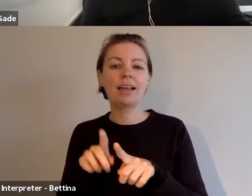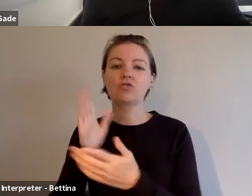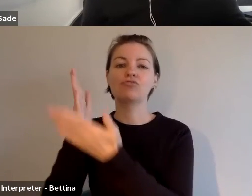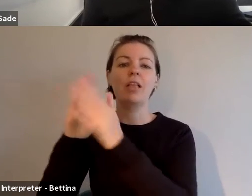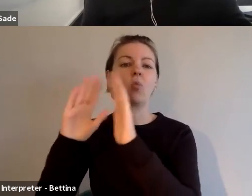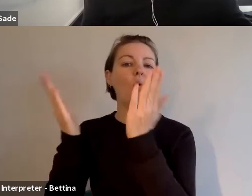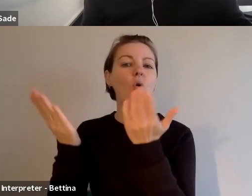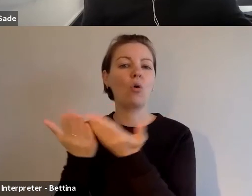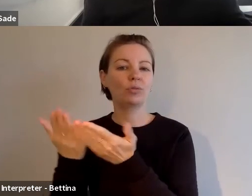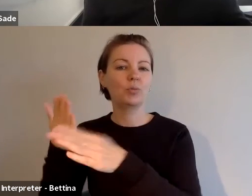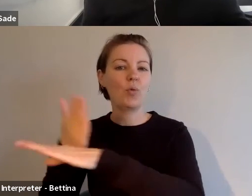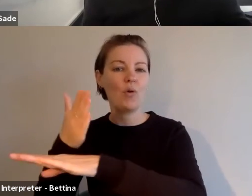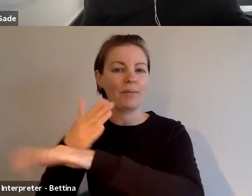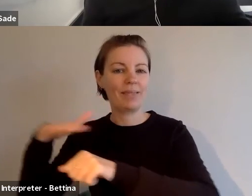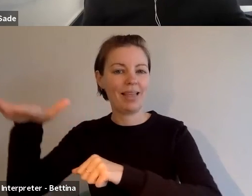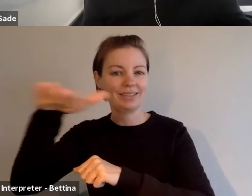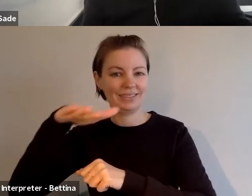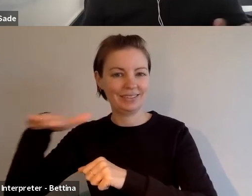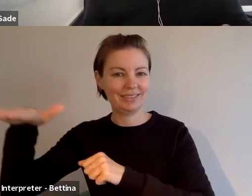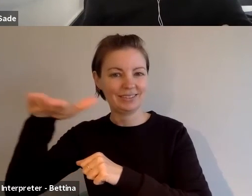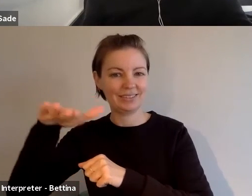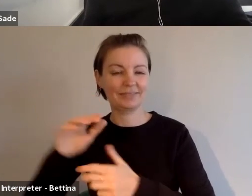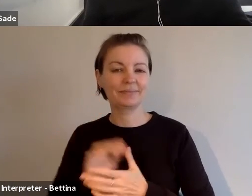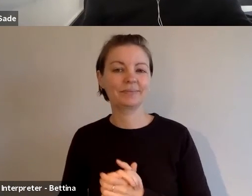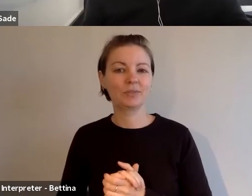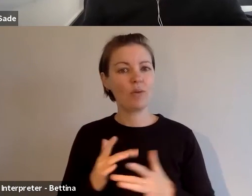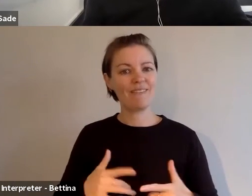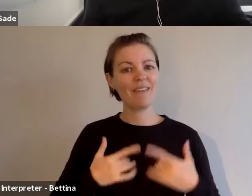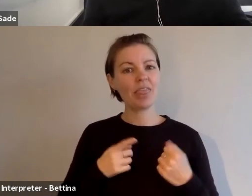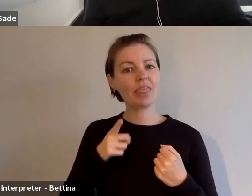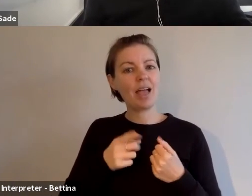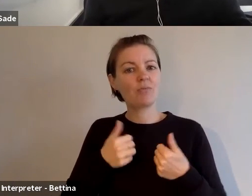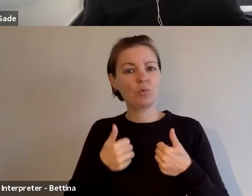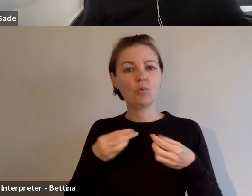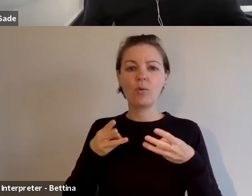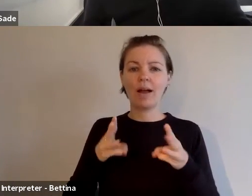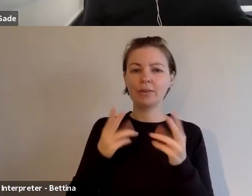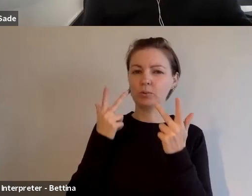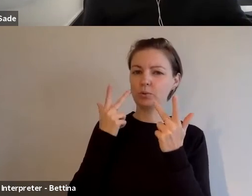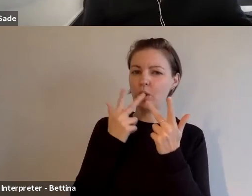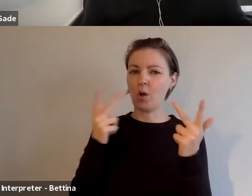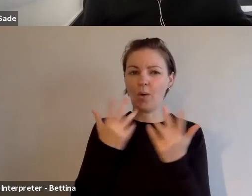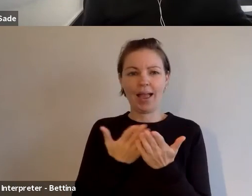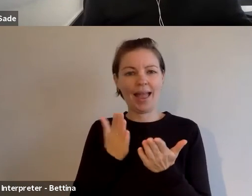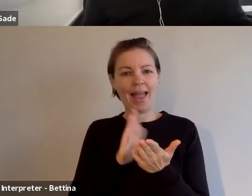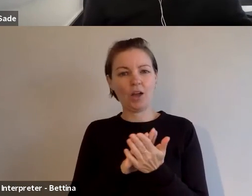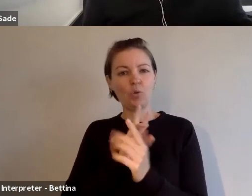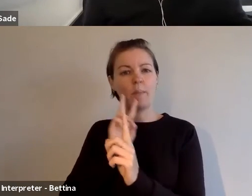model the types of contexts they worked in a way disciplinary skills and develop those.